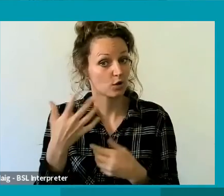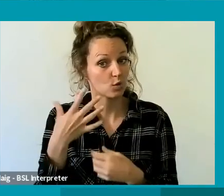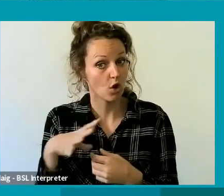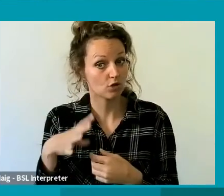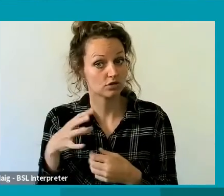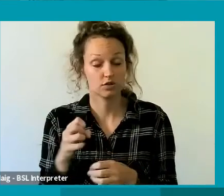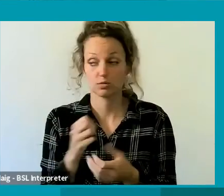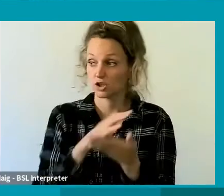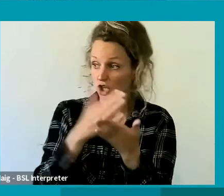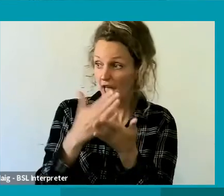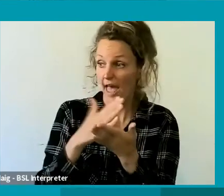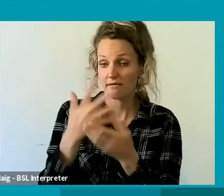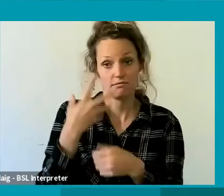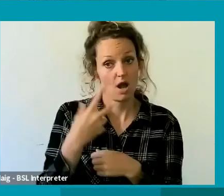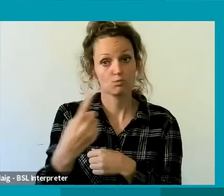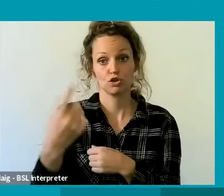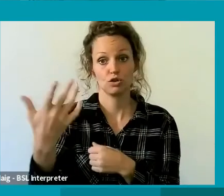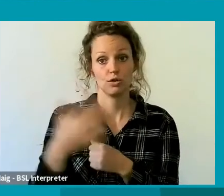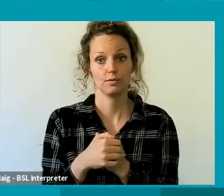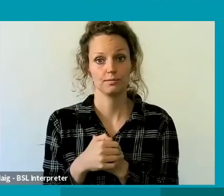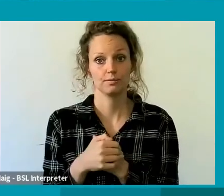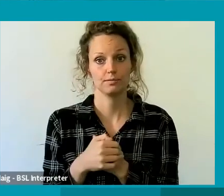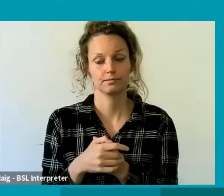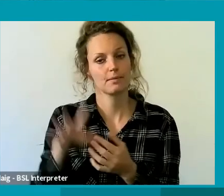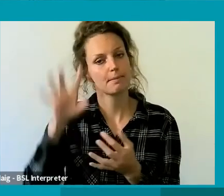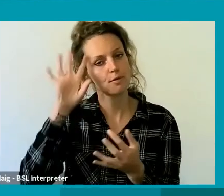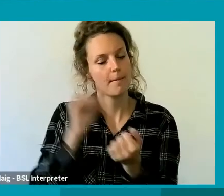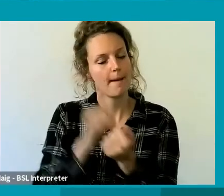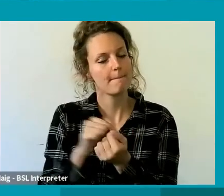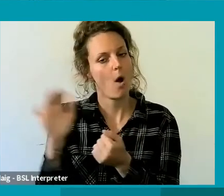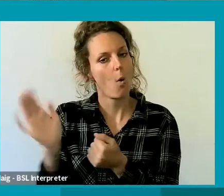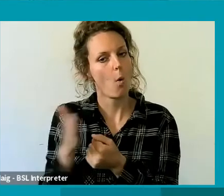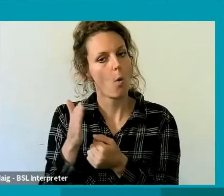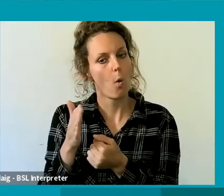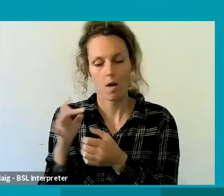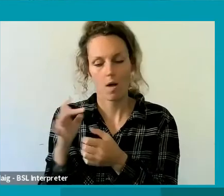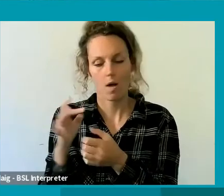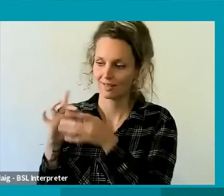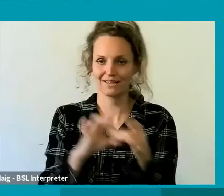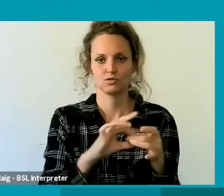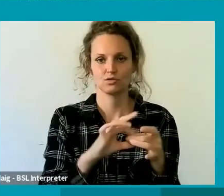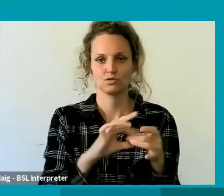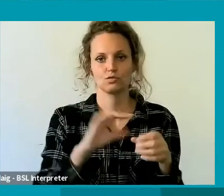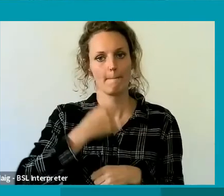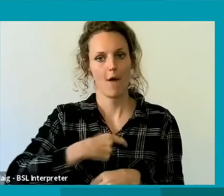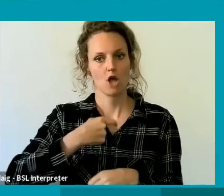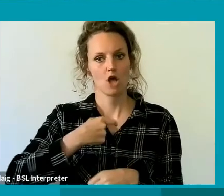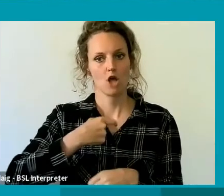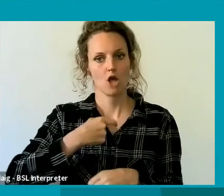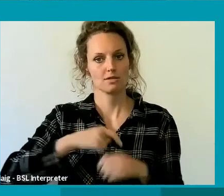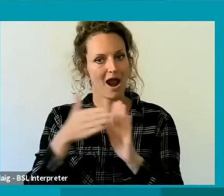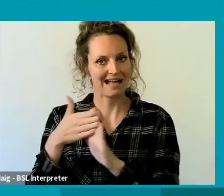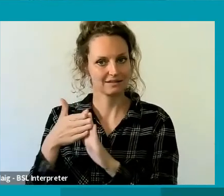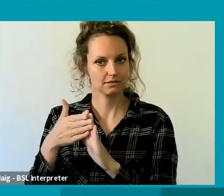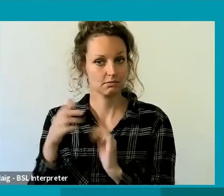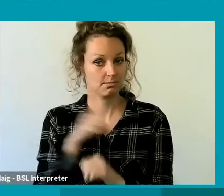that this is all still part. of your personal brand, right? 'cause we're talking about all of you, your interests, your hobbies,